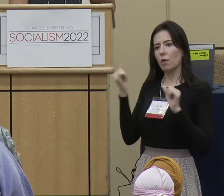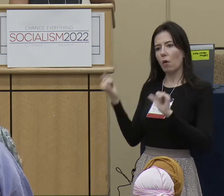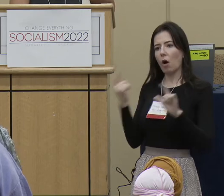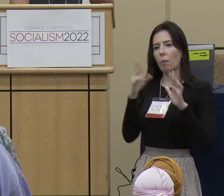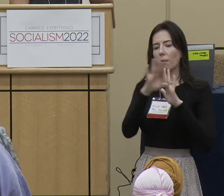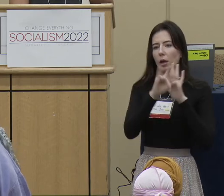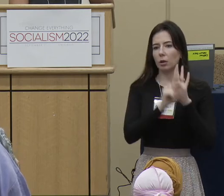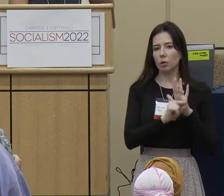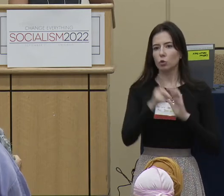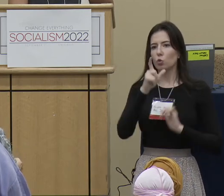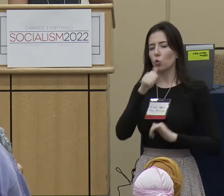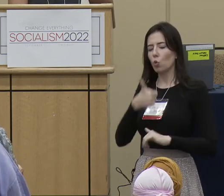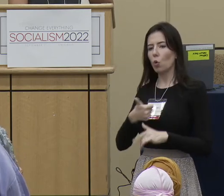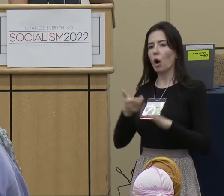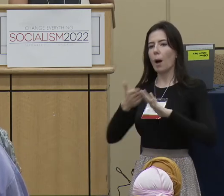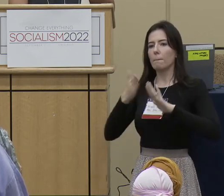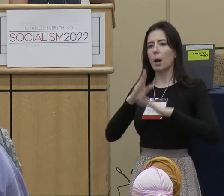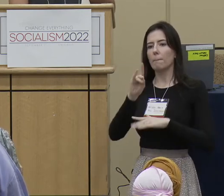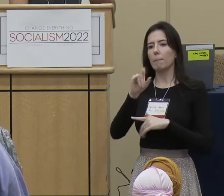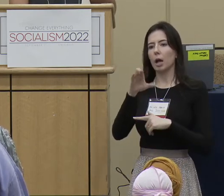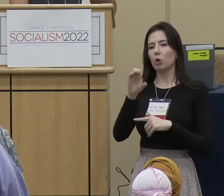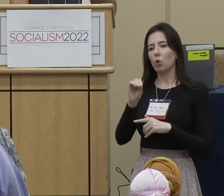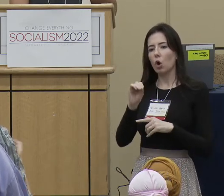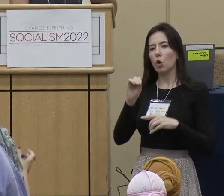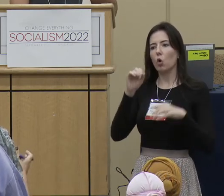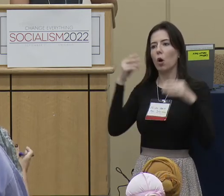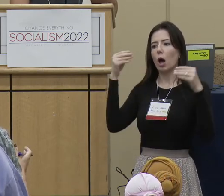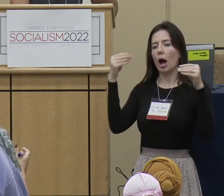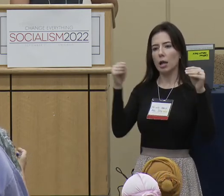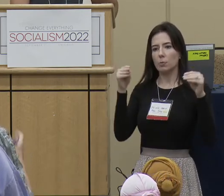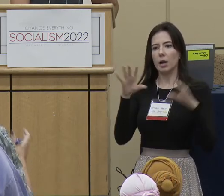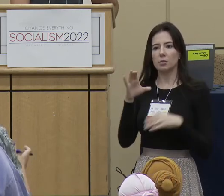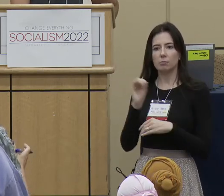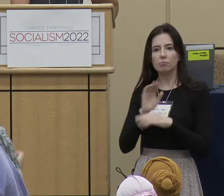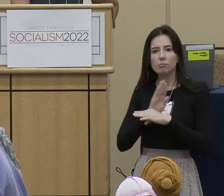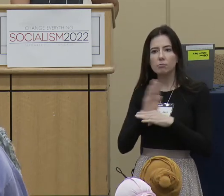what are called women interpret entrepreneurs with a law